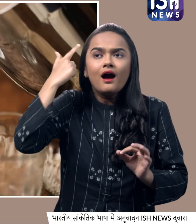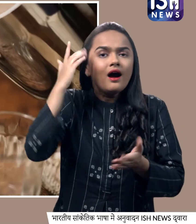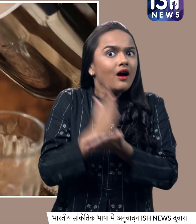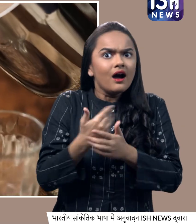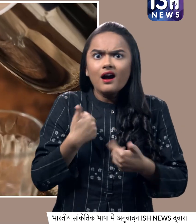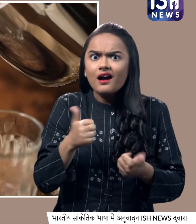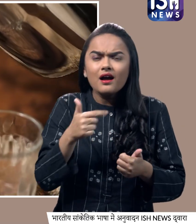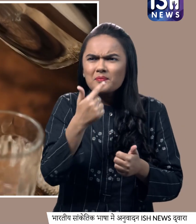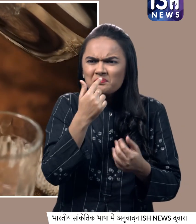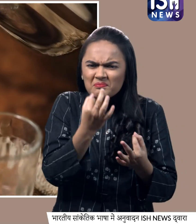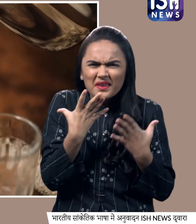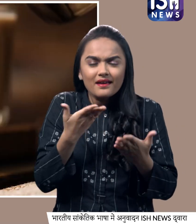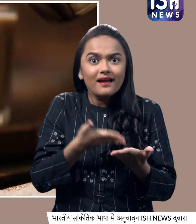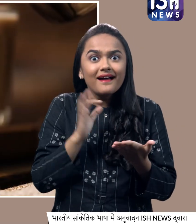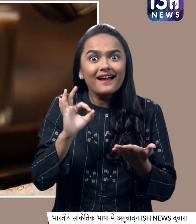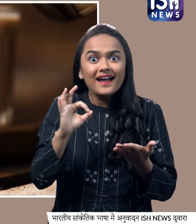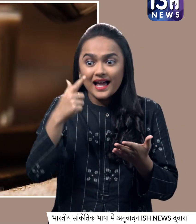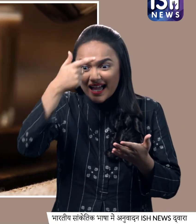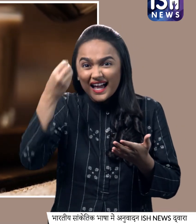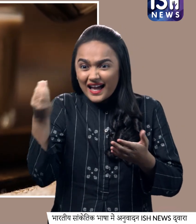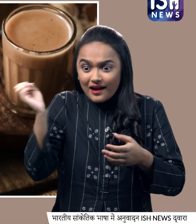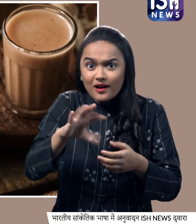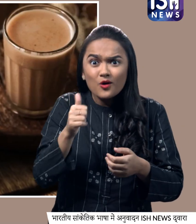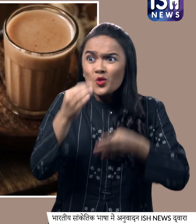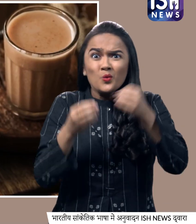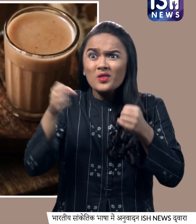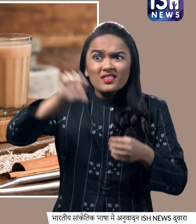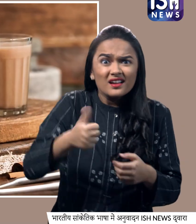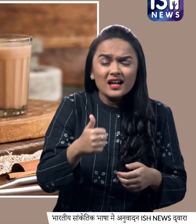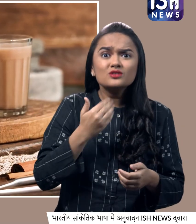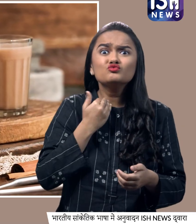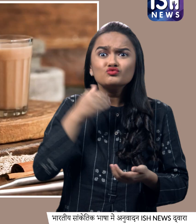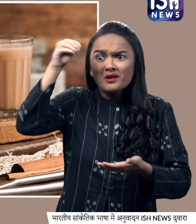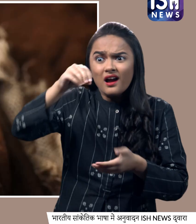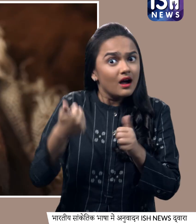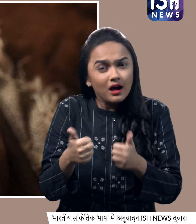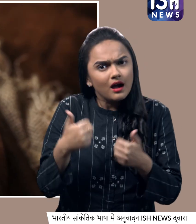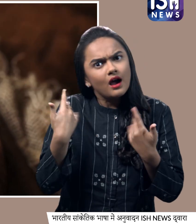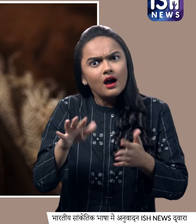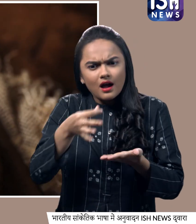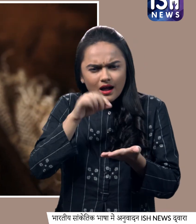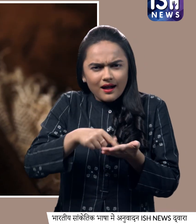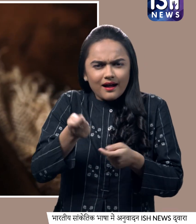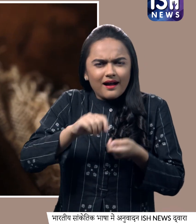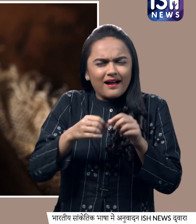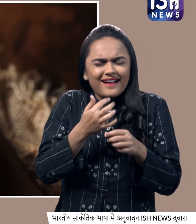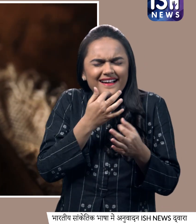They can't believe it that without tea leaves, without milk, and without sugar, we can make such a delicious tea